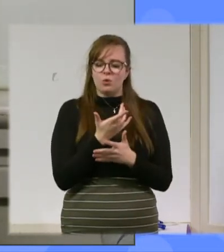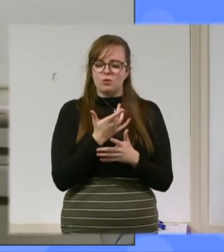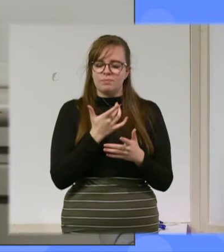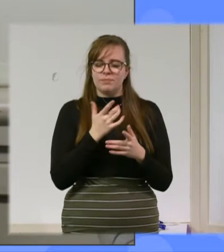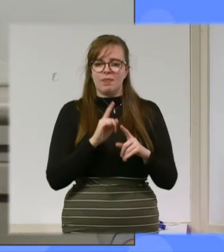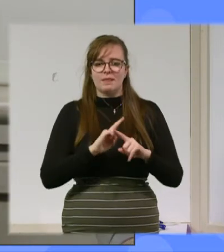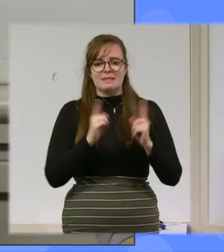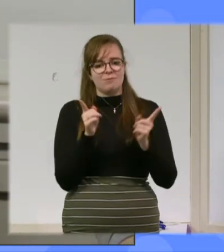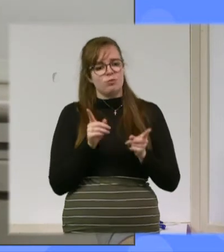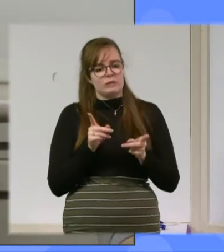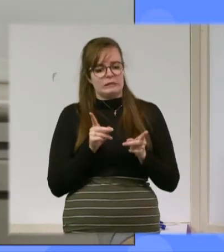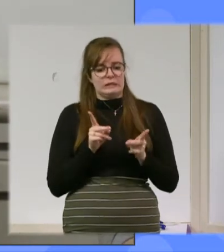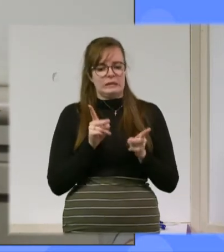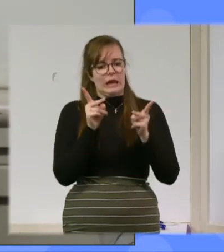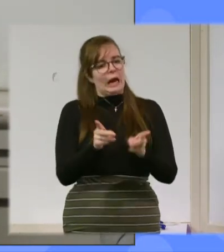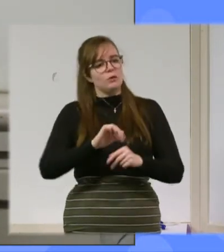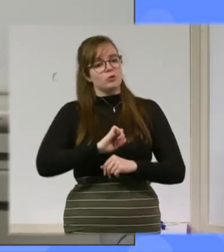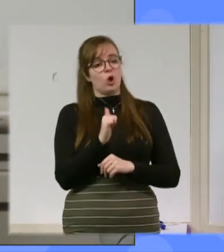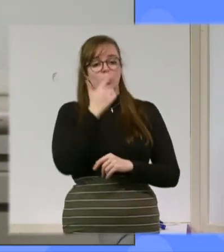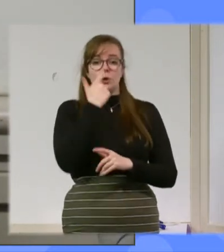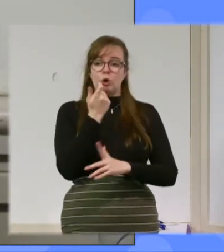kind of Scotland that we could be because it seems to me that one of the